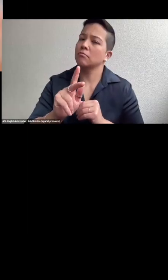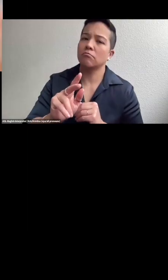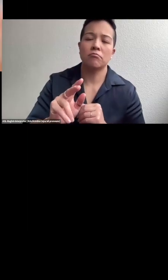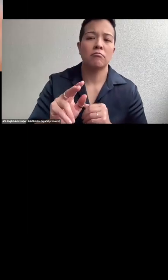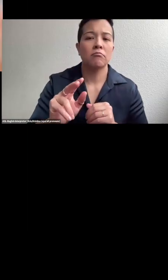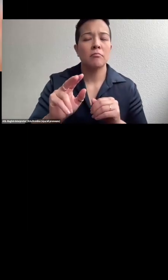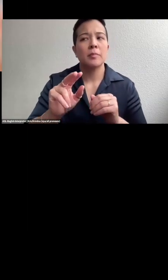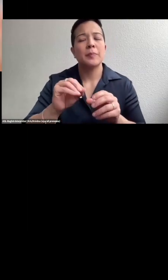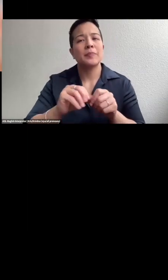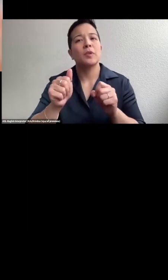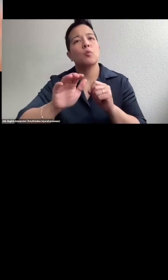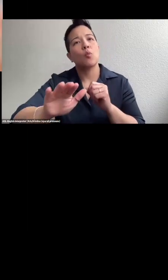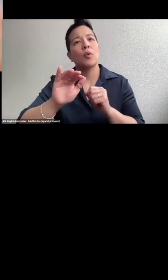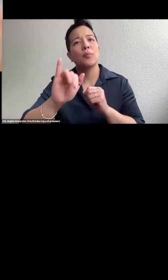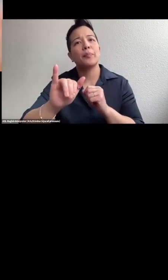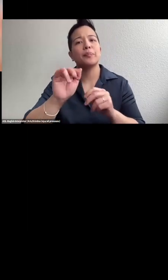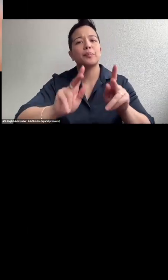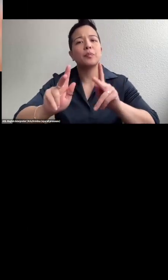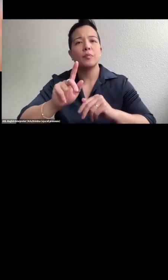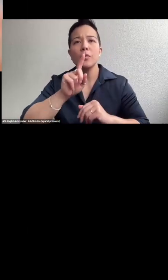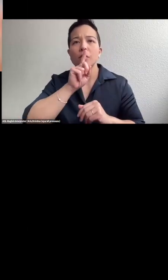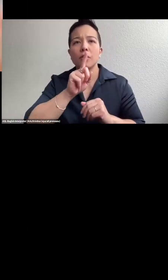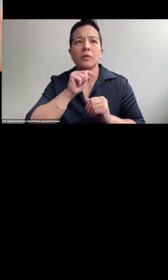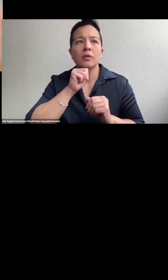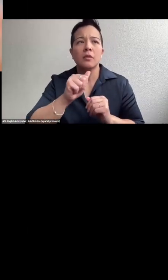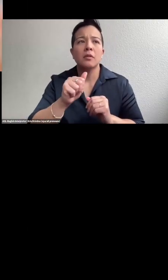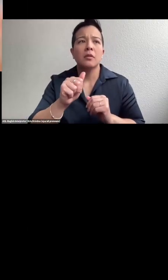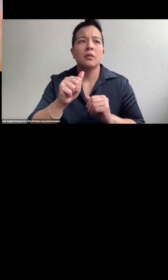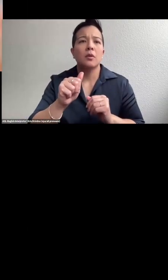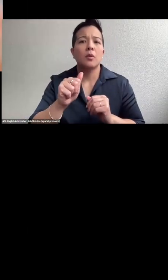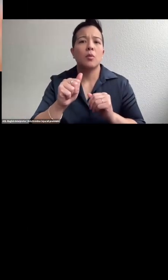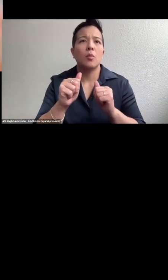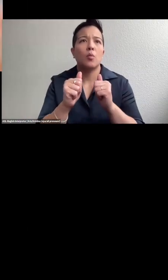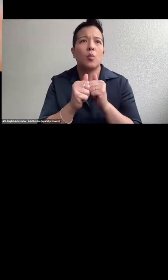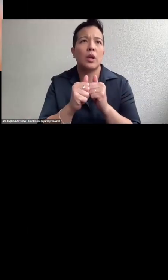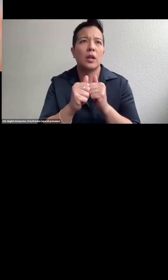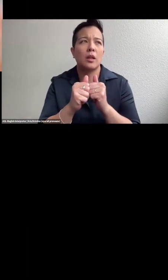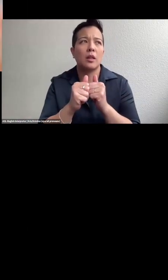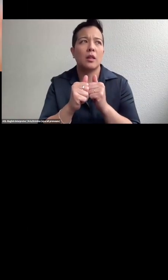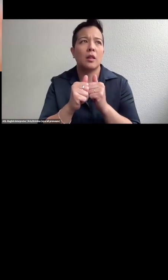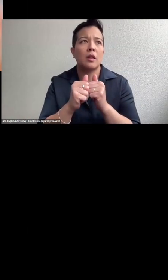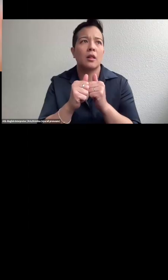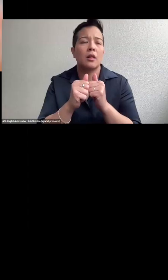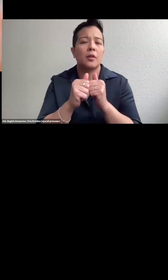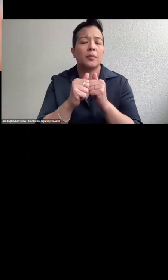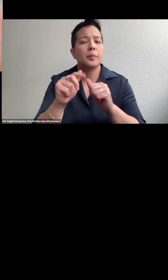that people aren't with, people who are not